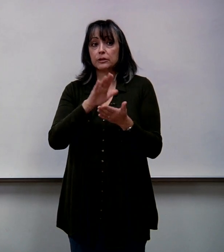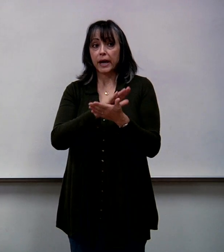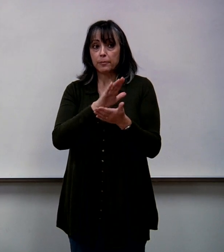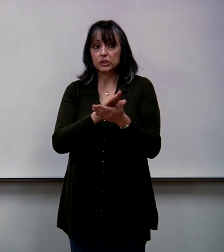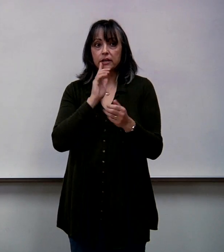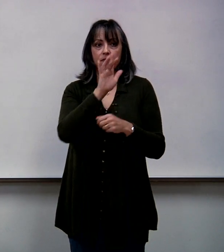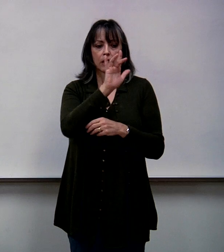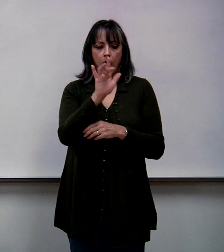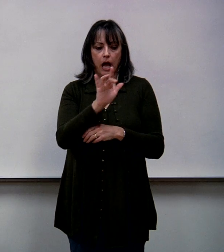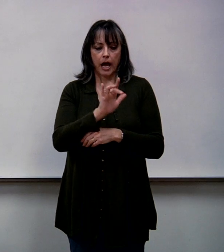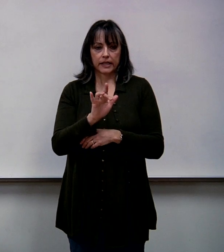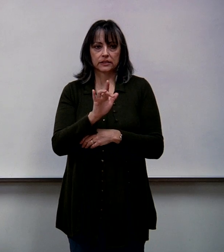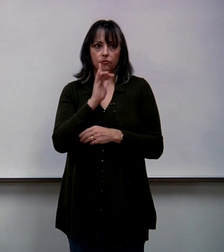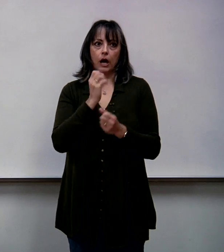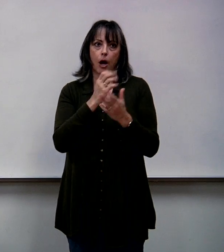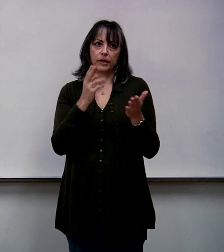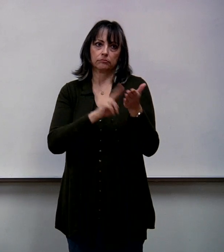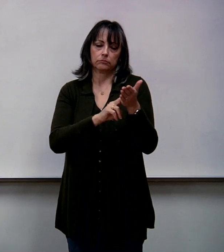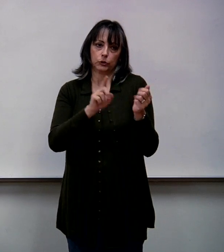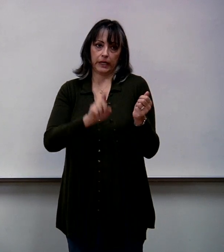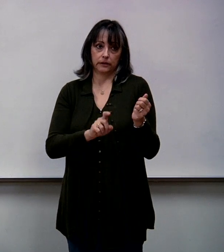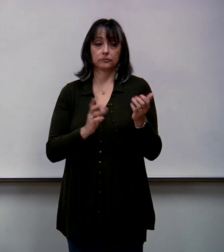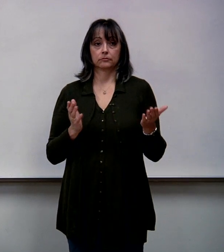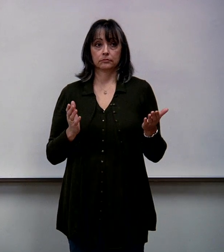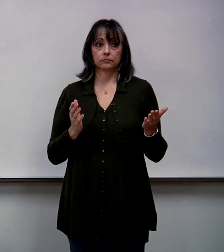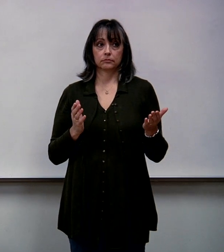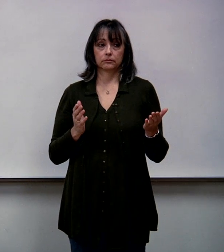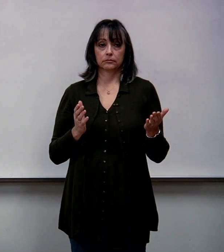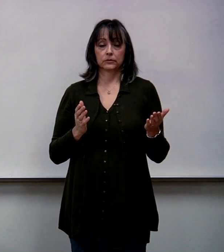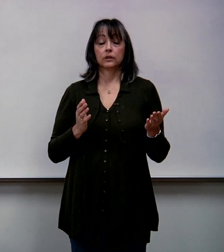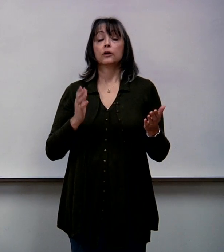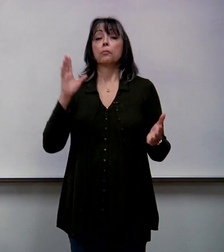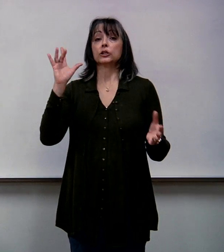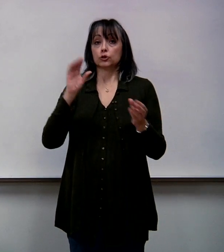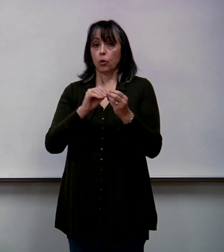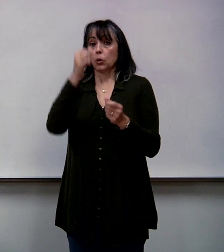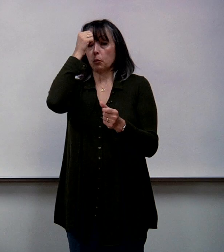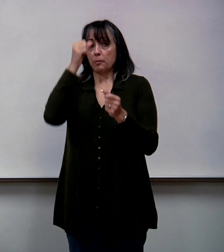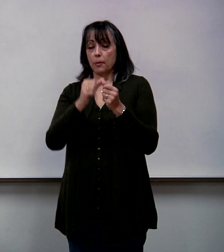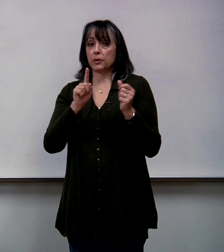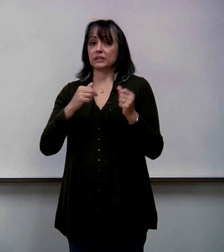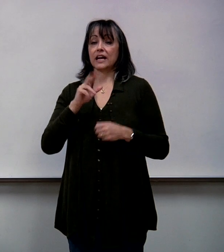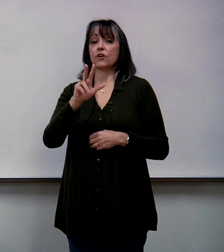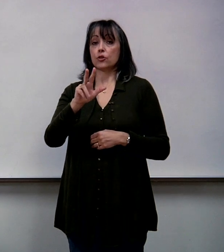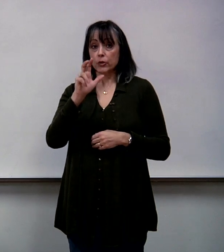So you need 300 signatures proportional to each college if you are interested in running for